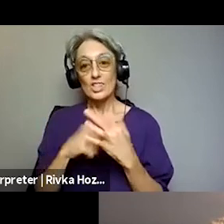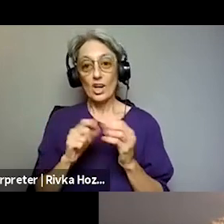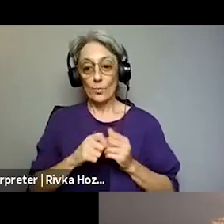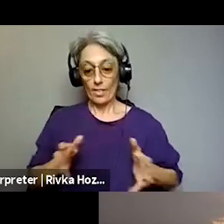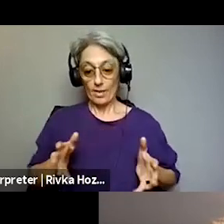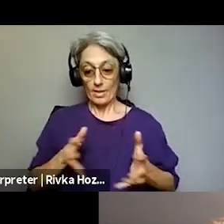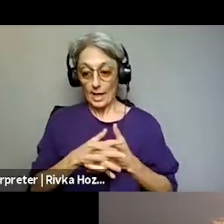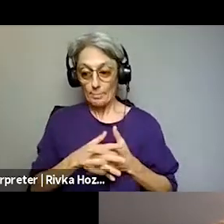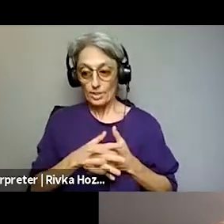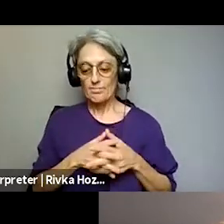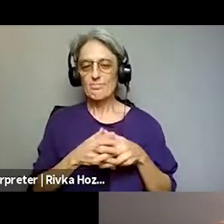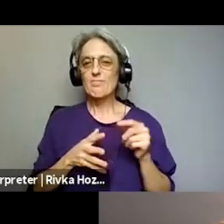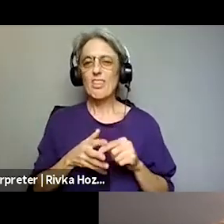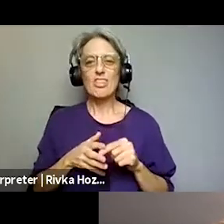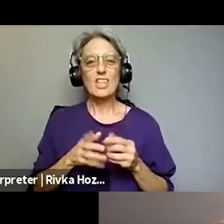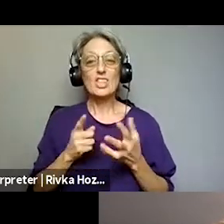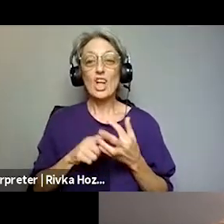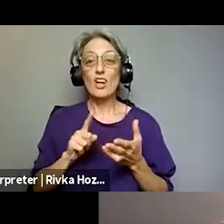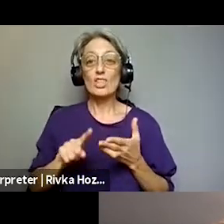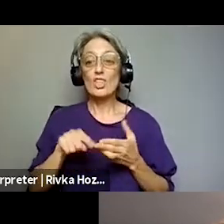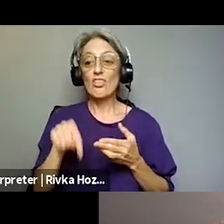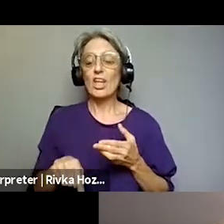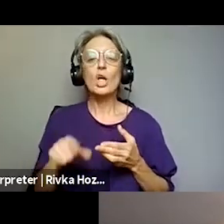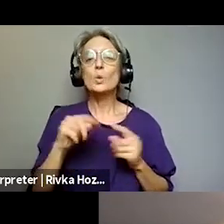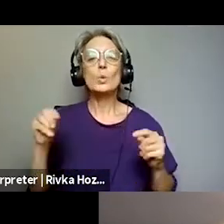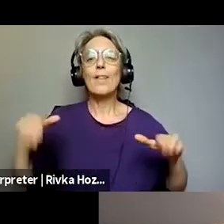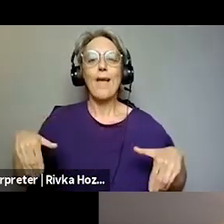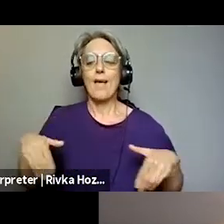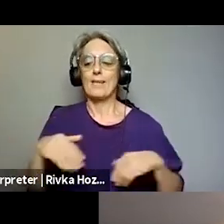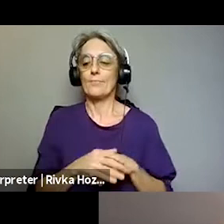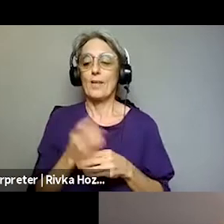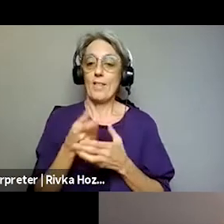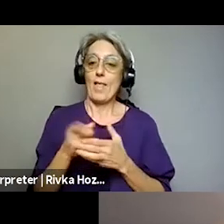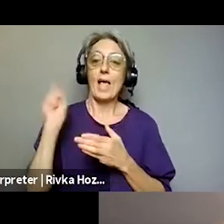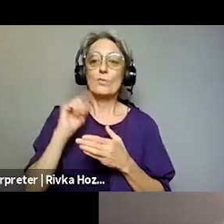comes to research. When we had the workshop last week on reproductive and sexual health